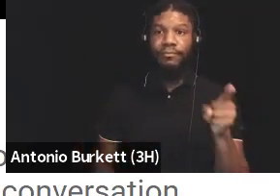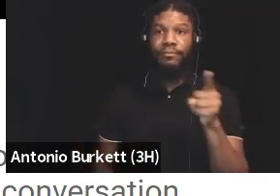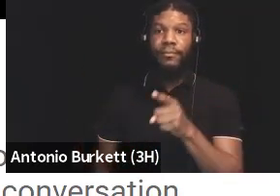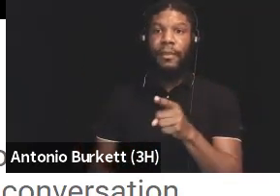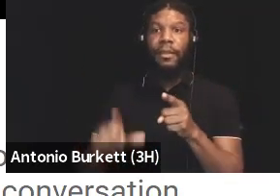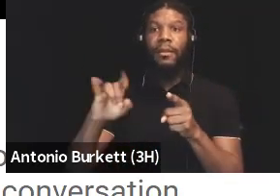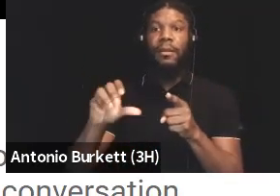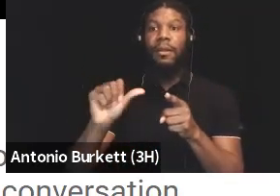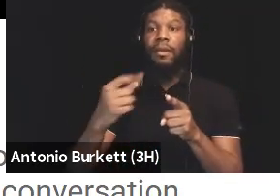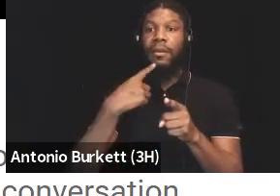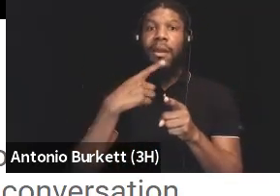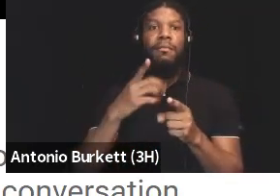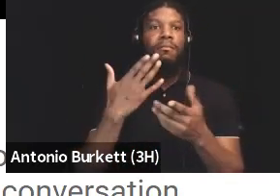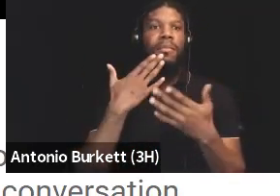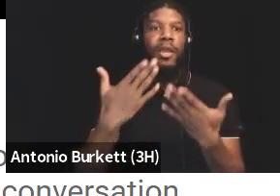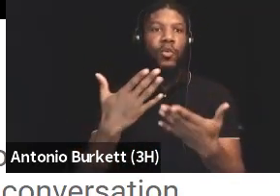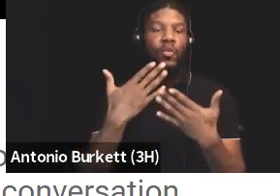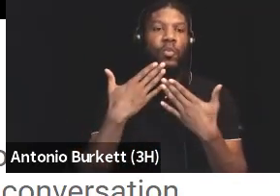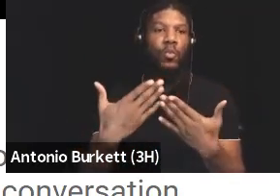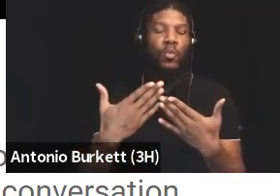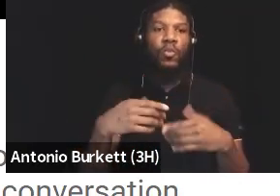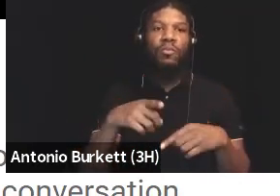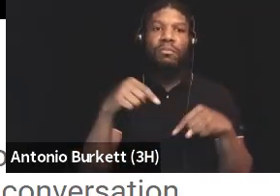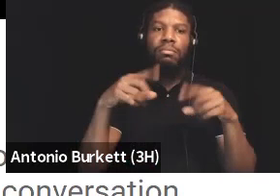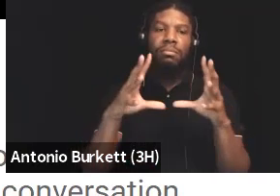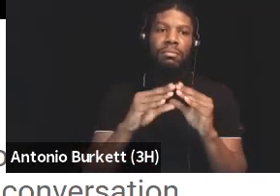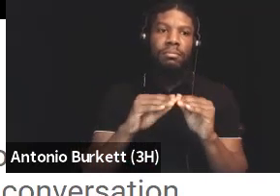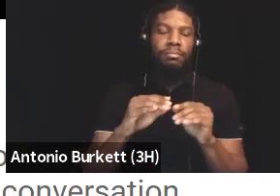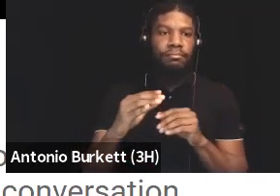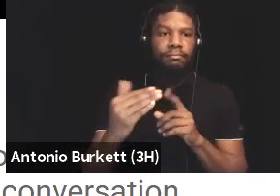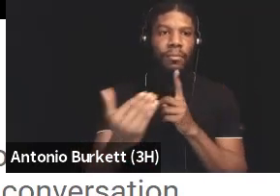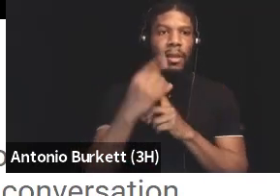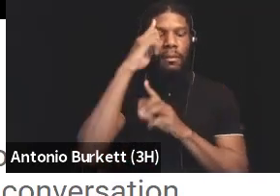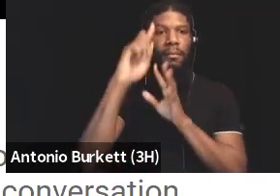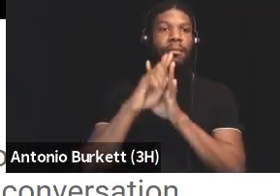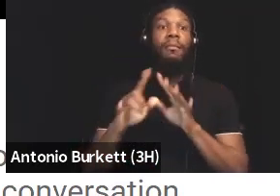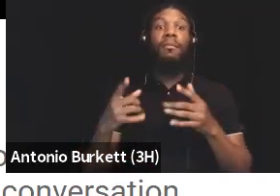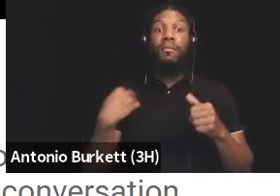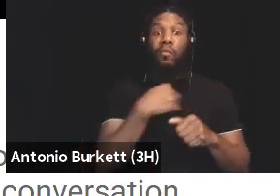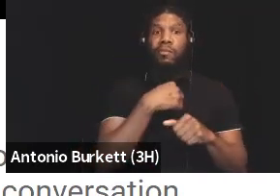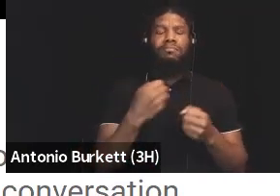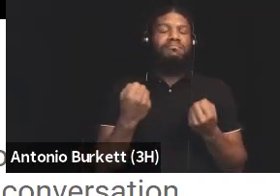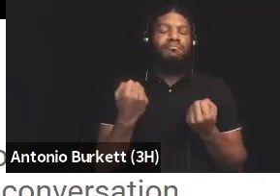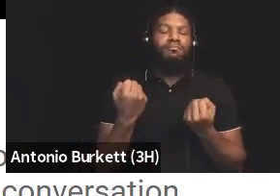you, as well. This session has reminded me that although many of us work in spaces where vertical